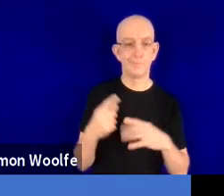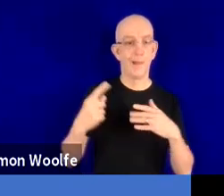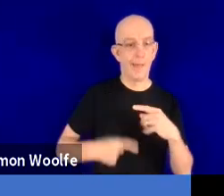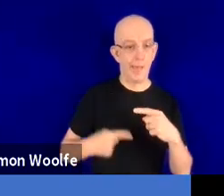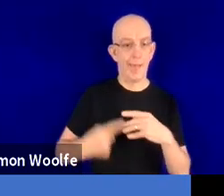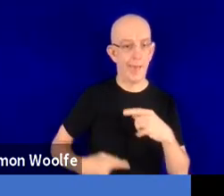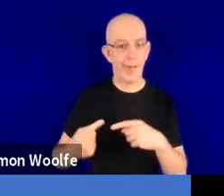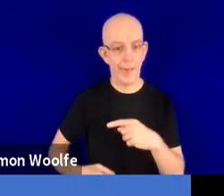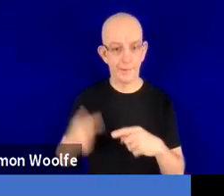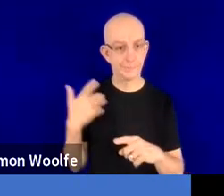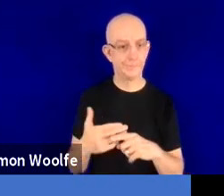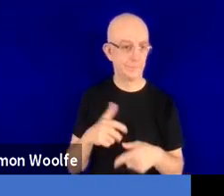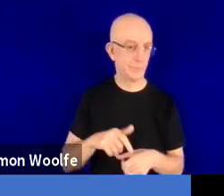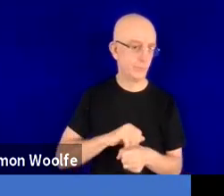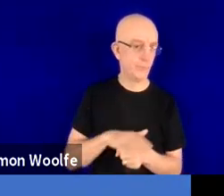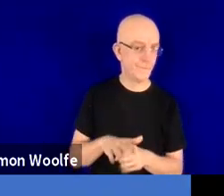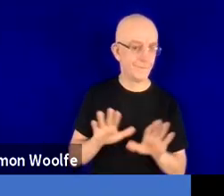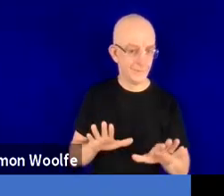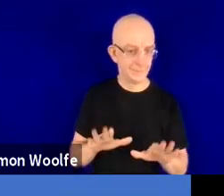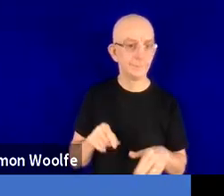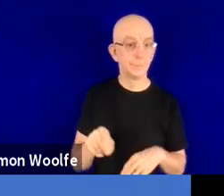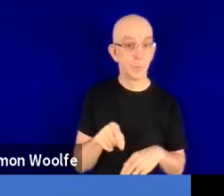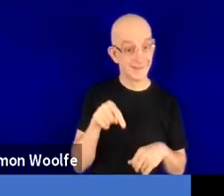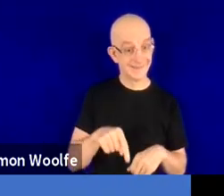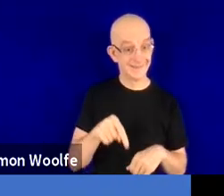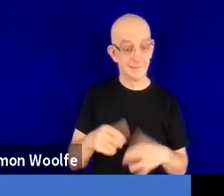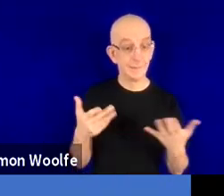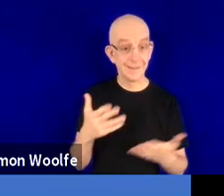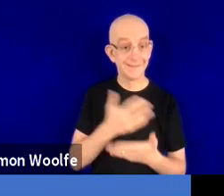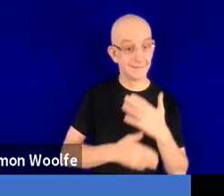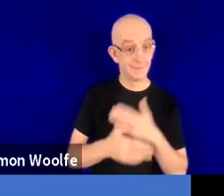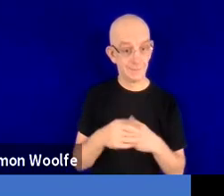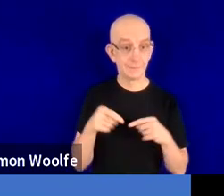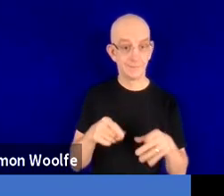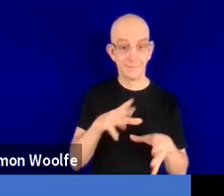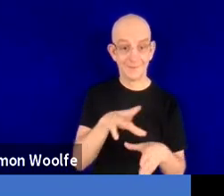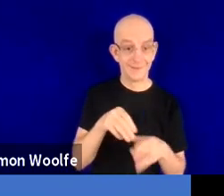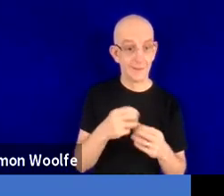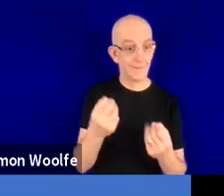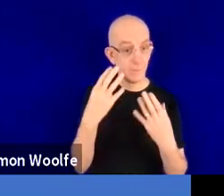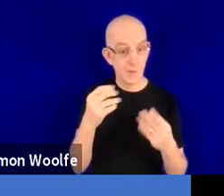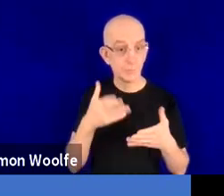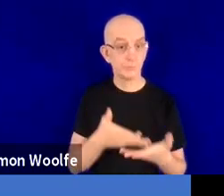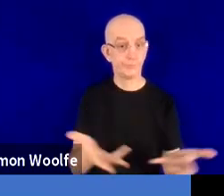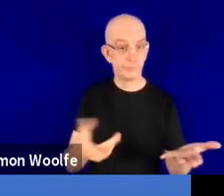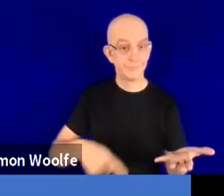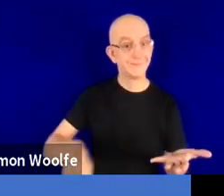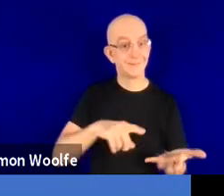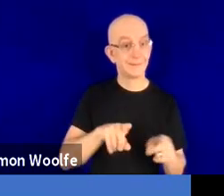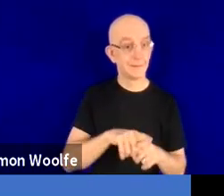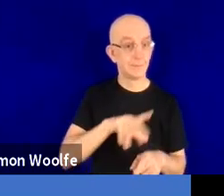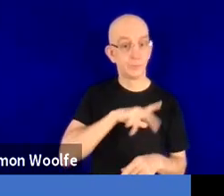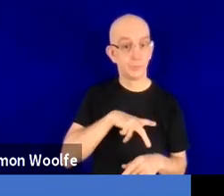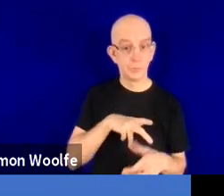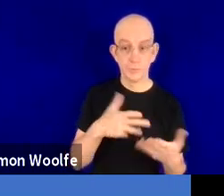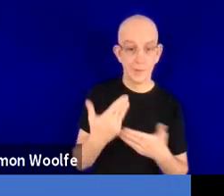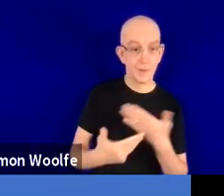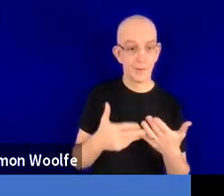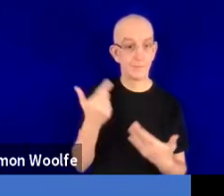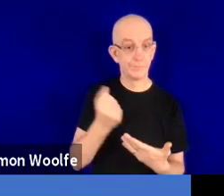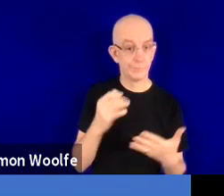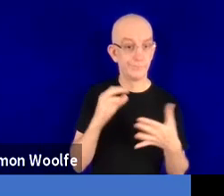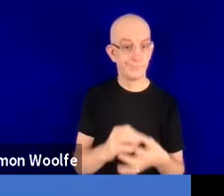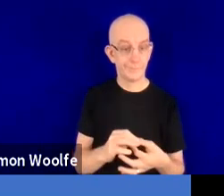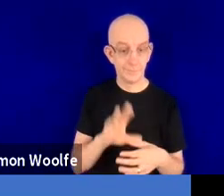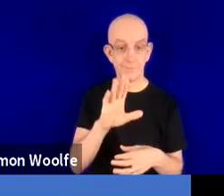I refer to the paper that has been written by the Space Help Desk, which is financed by the UK, Germany and Australia